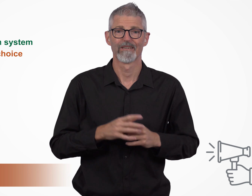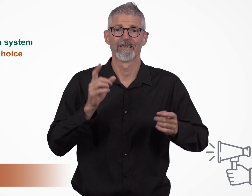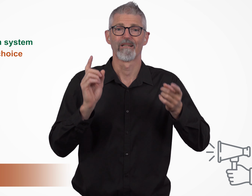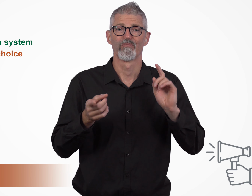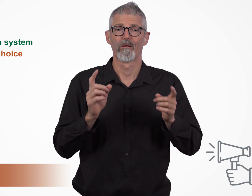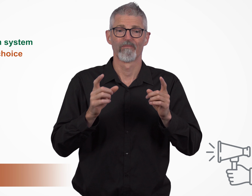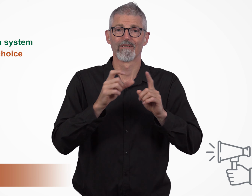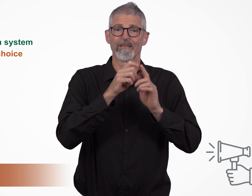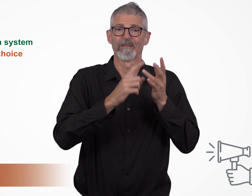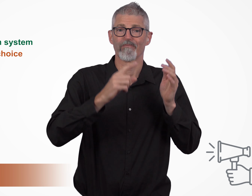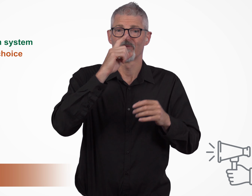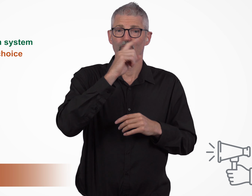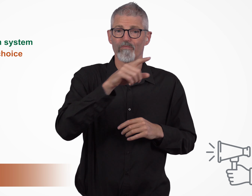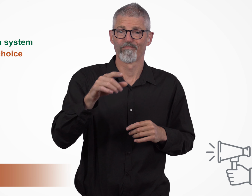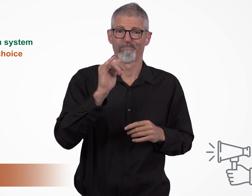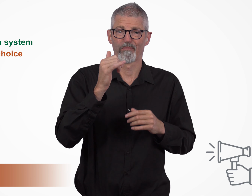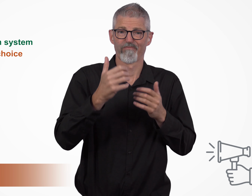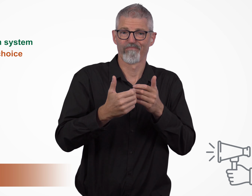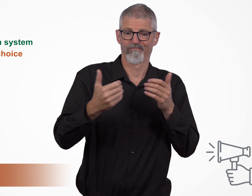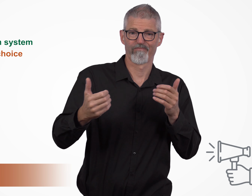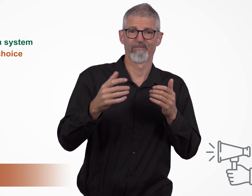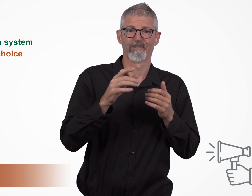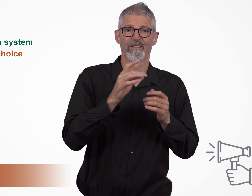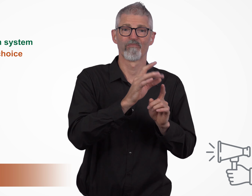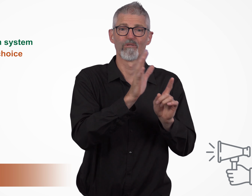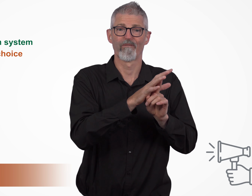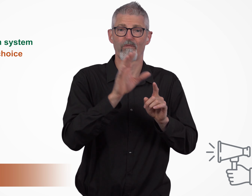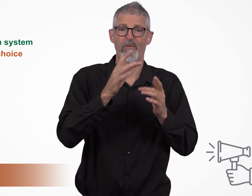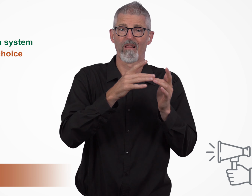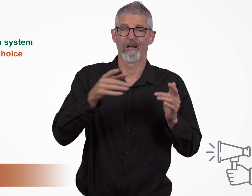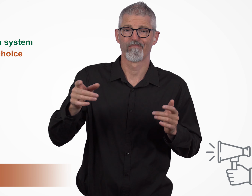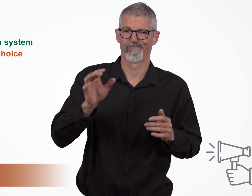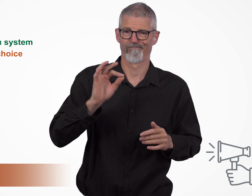Self-segregation or choosing to be apart from peers,